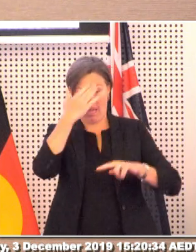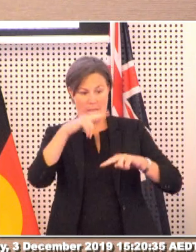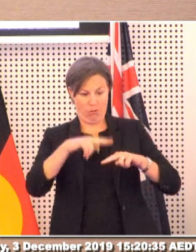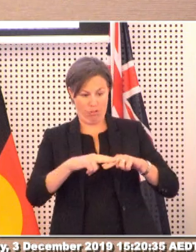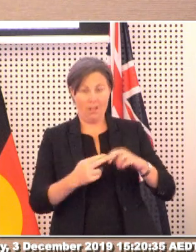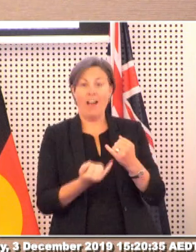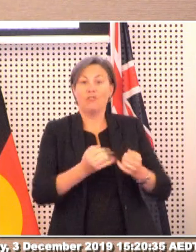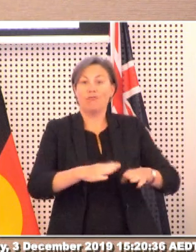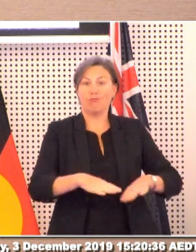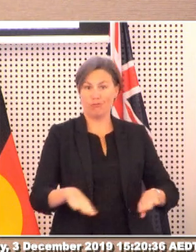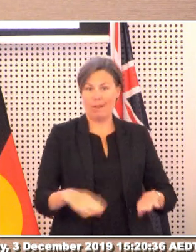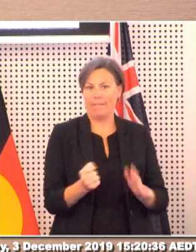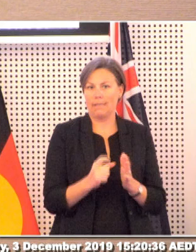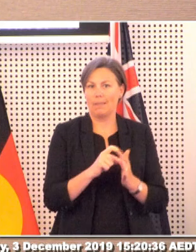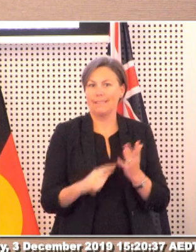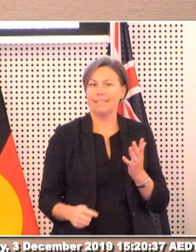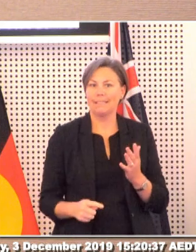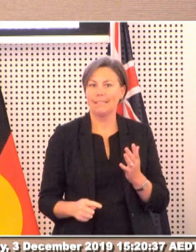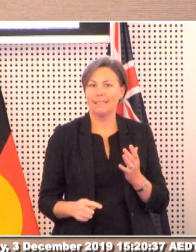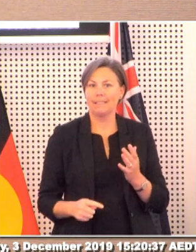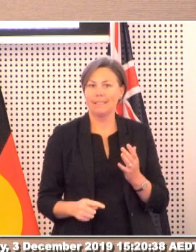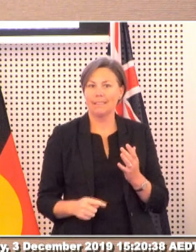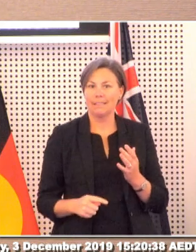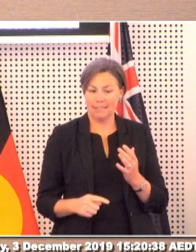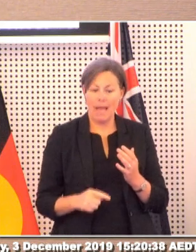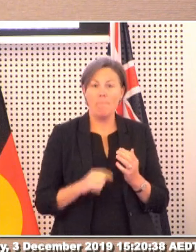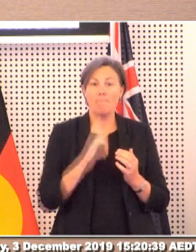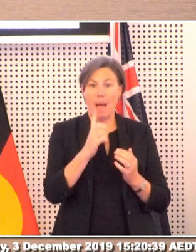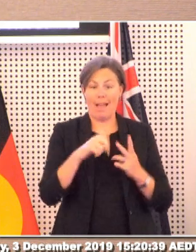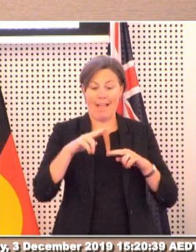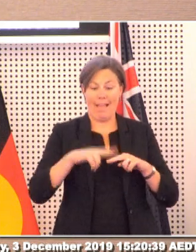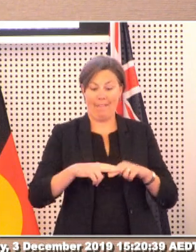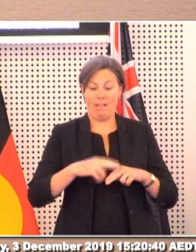They’re not allowed to – if that child is in a group home they’re not allowed to visit in that particular area.